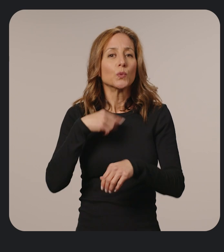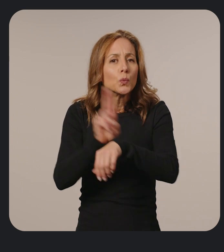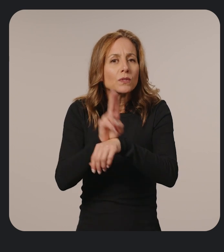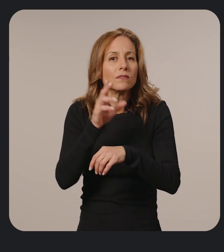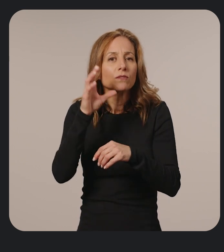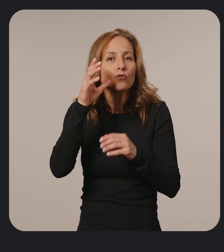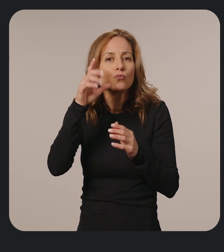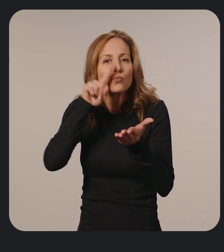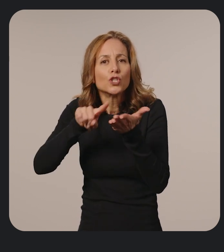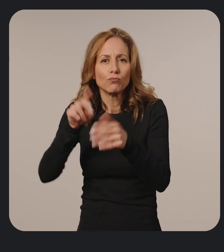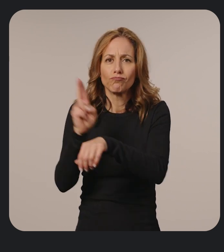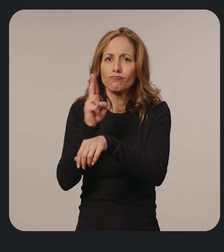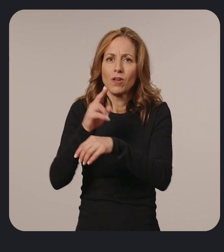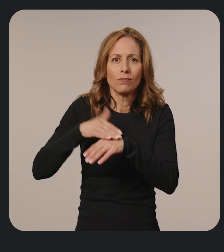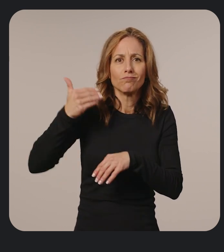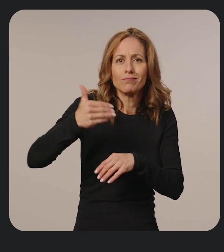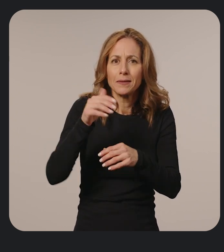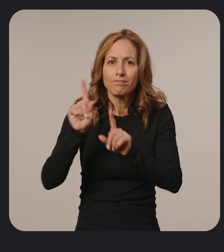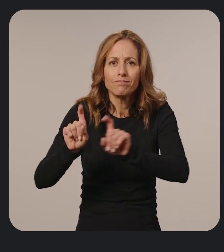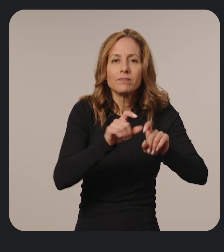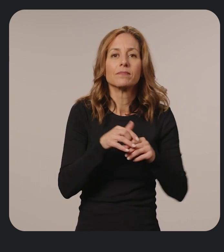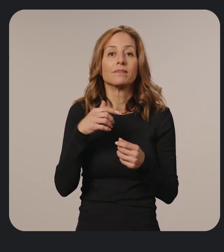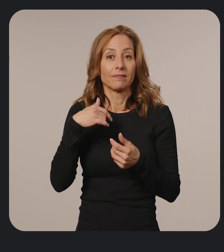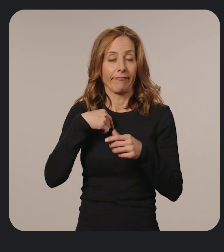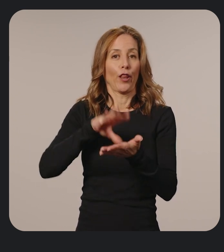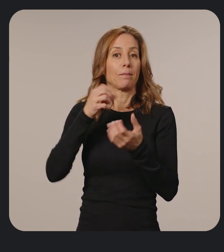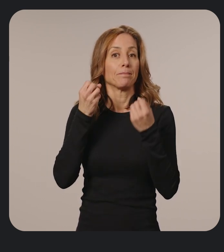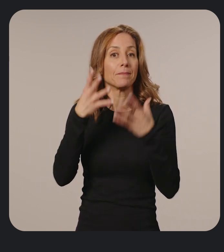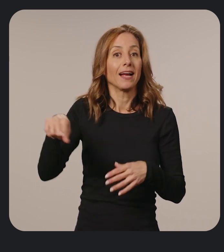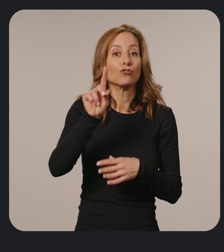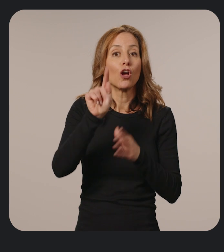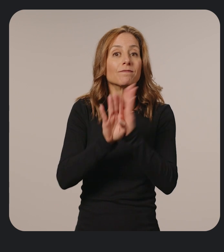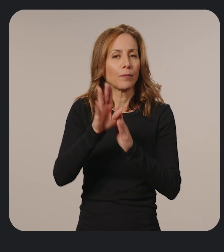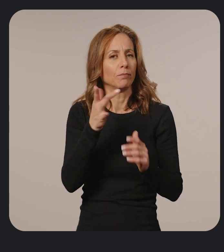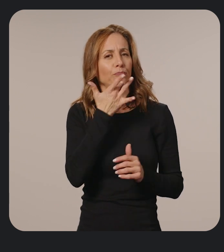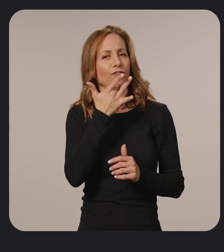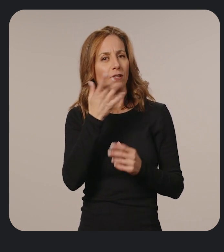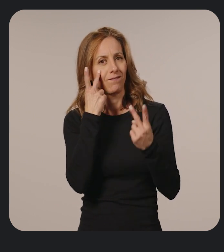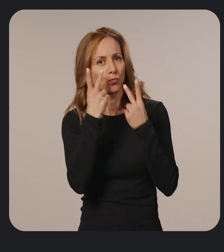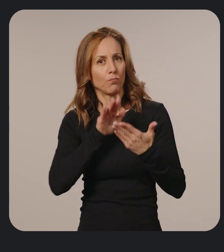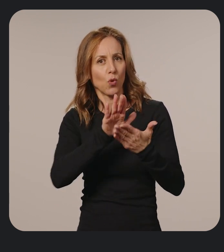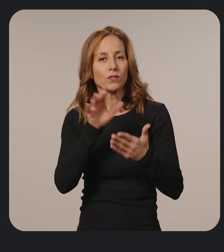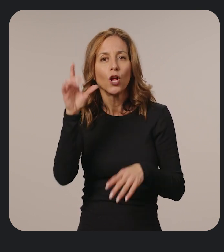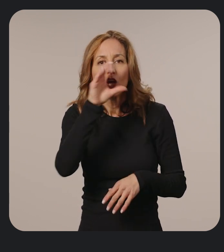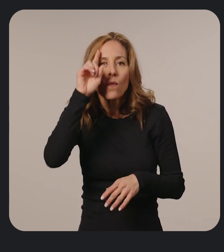We do user research on a regular basis. Here, we learned that many Dart developers prefer a visual approach when looking